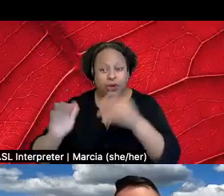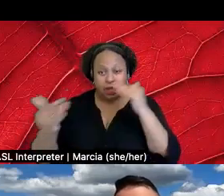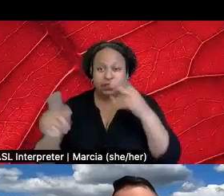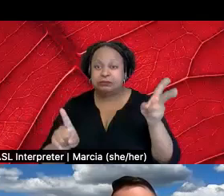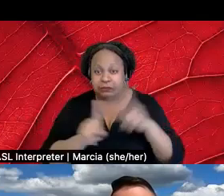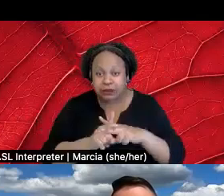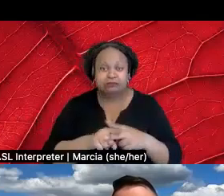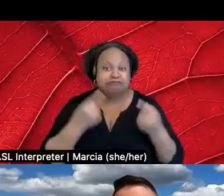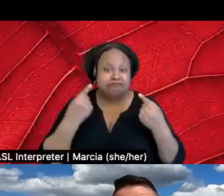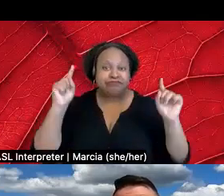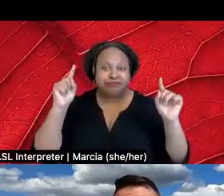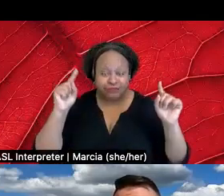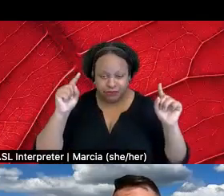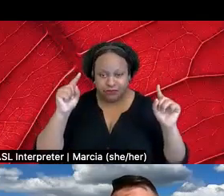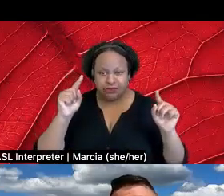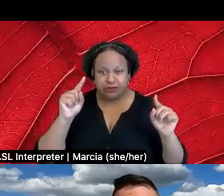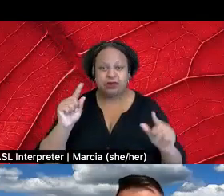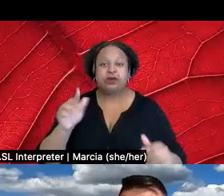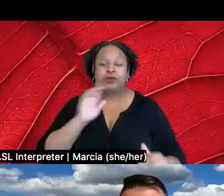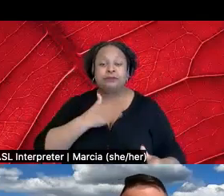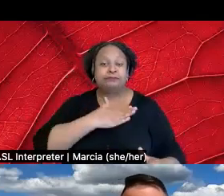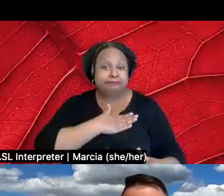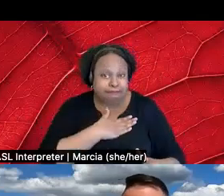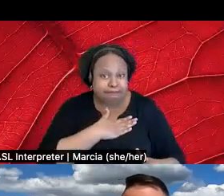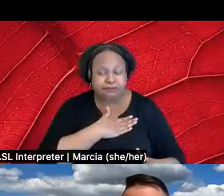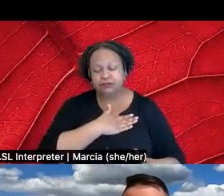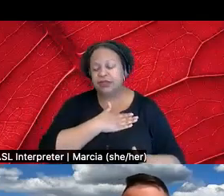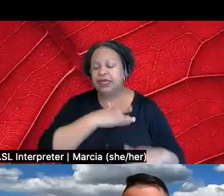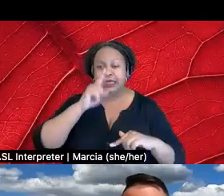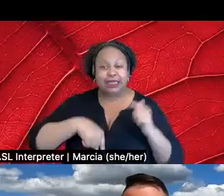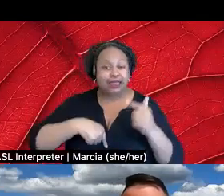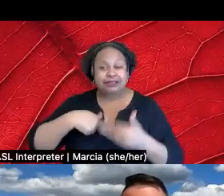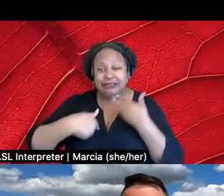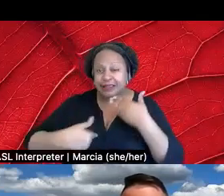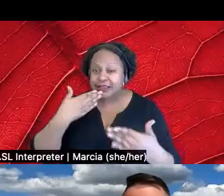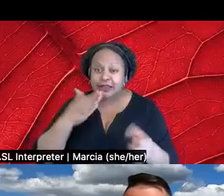From the bottom of my heart Pearl, I can't thank you enough for what you've done and can't thank